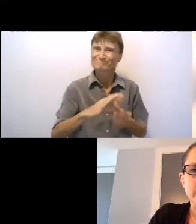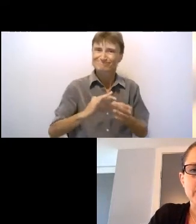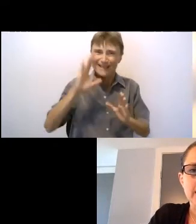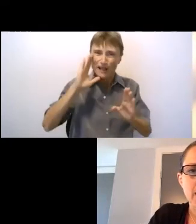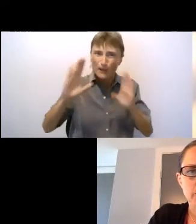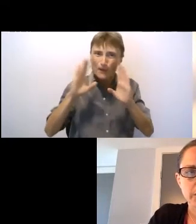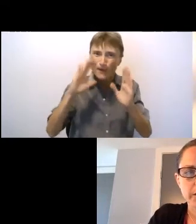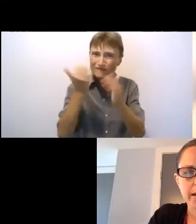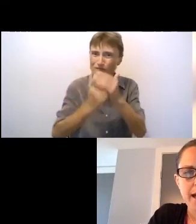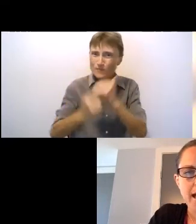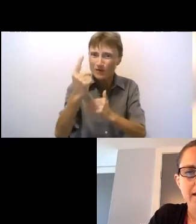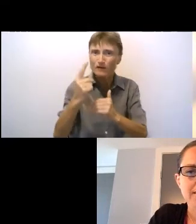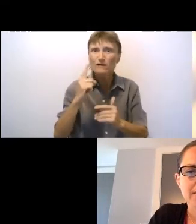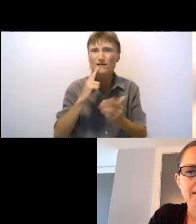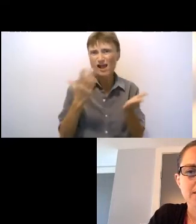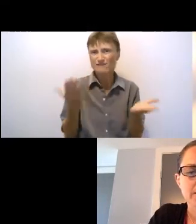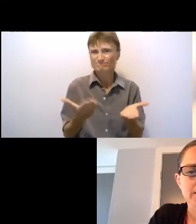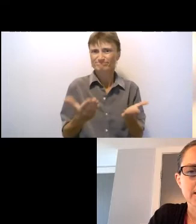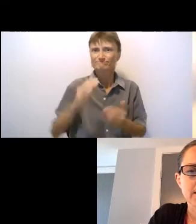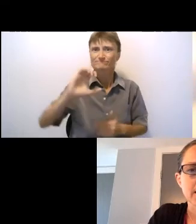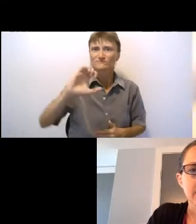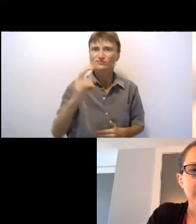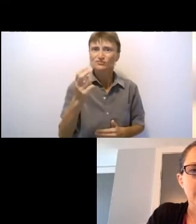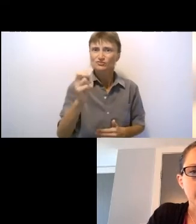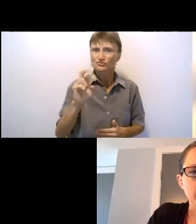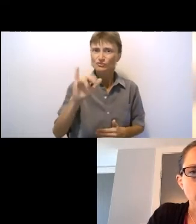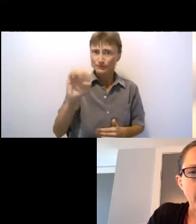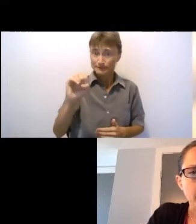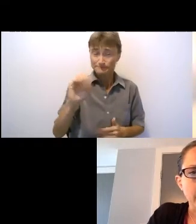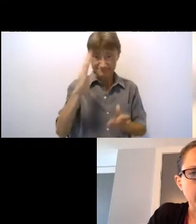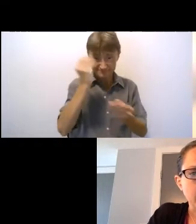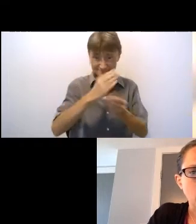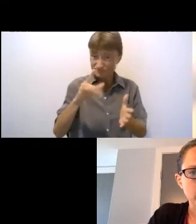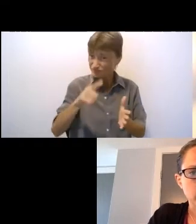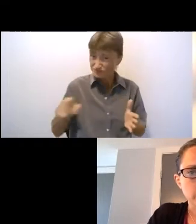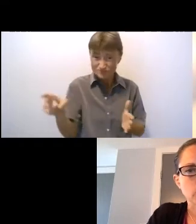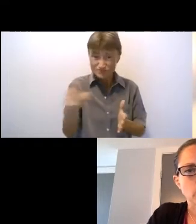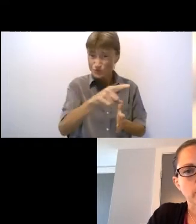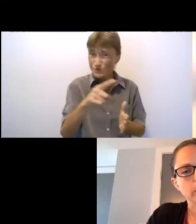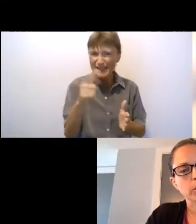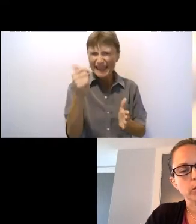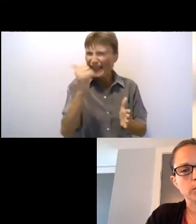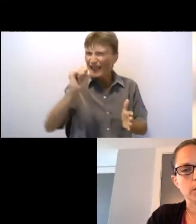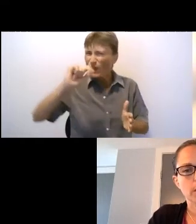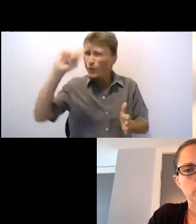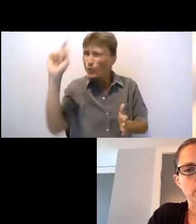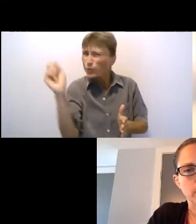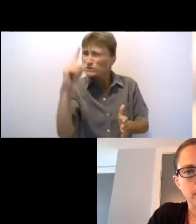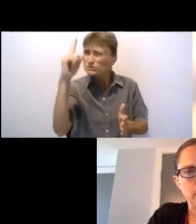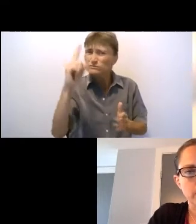us today. I'm Cherie. As Sara stated, if you have any questions or issues during the meeting,